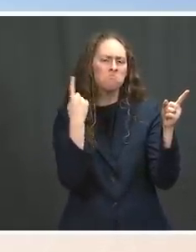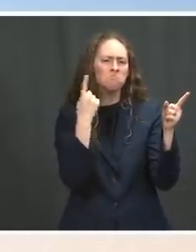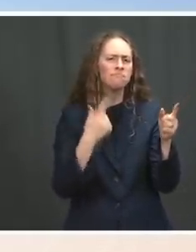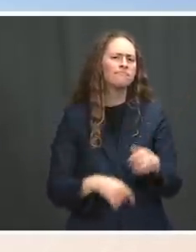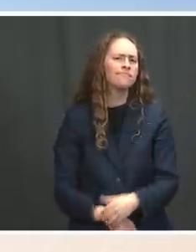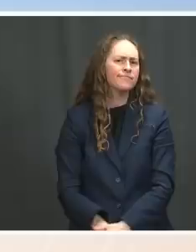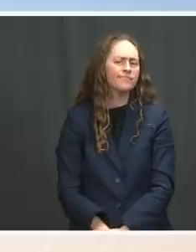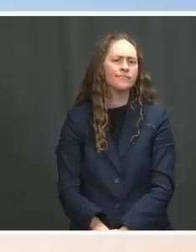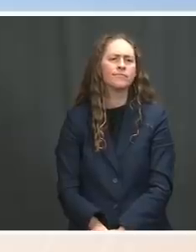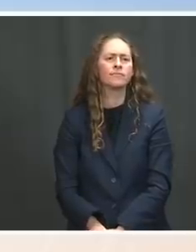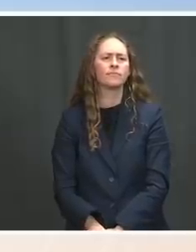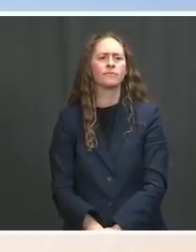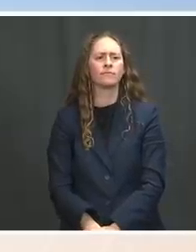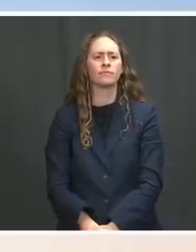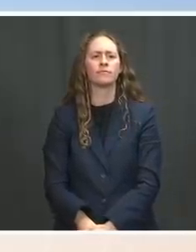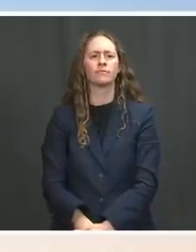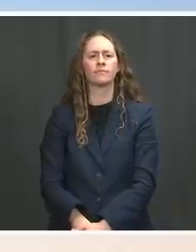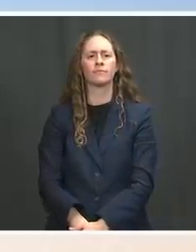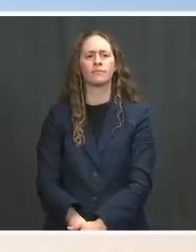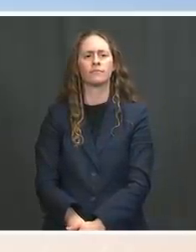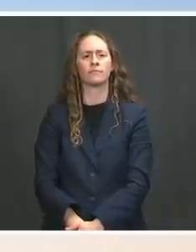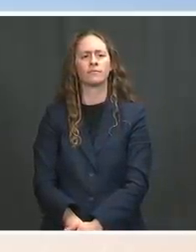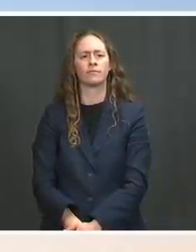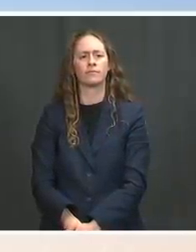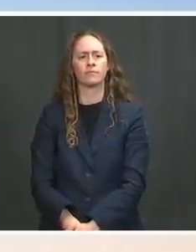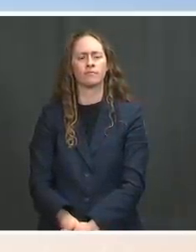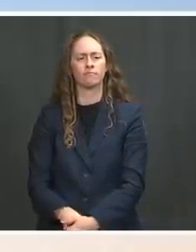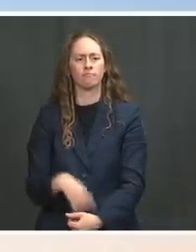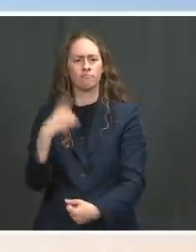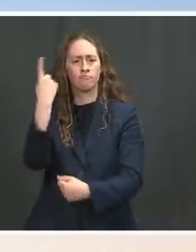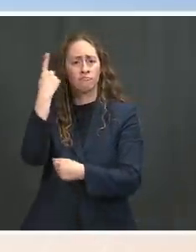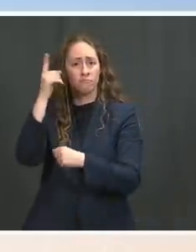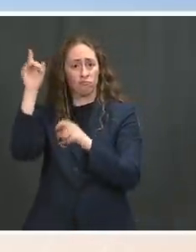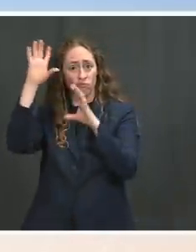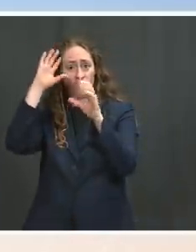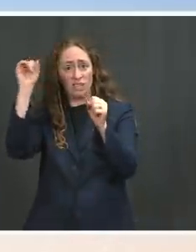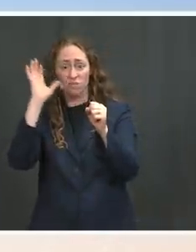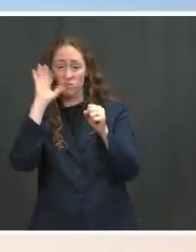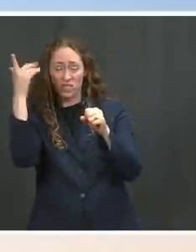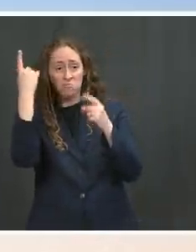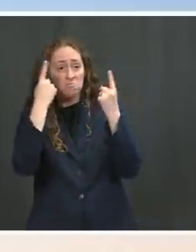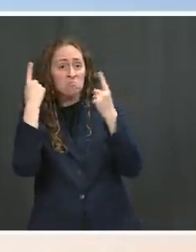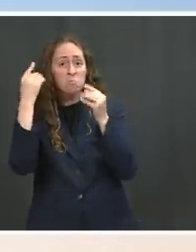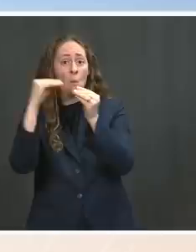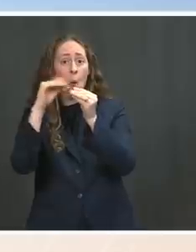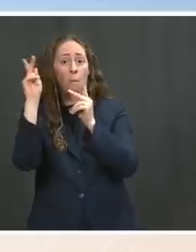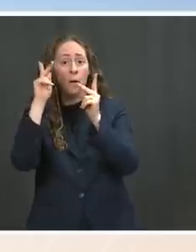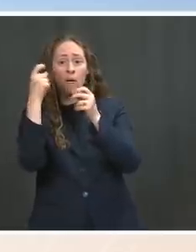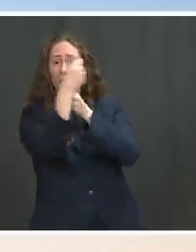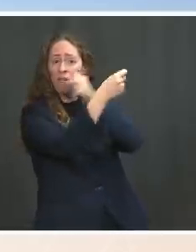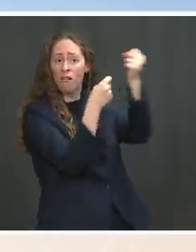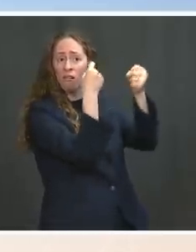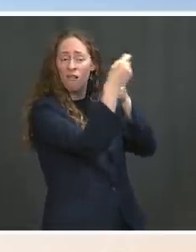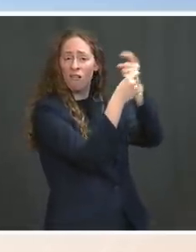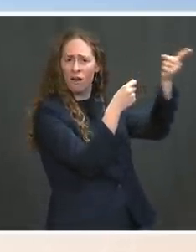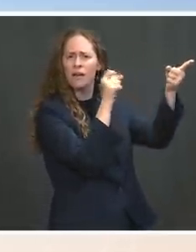And then, more broadly, when can we expect the President to announce his more high-profile ambassadorships? Will that come before he travels in June?